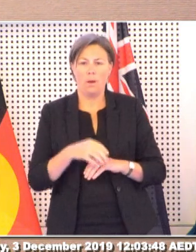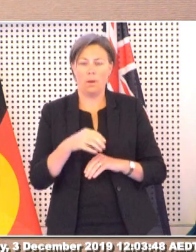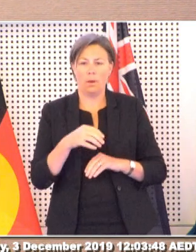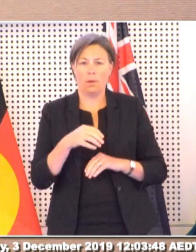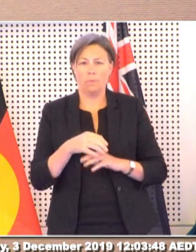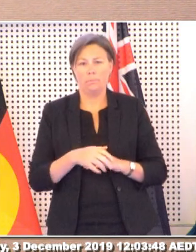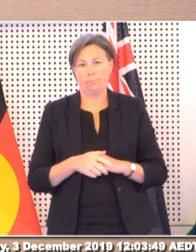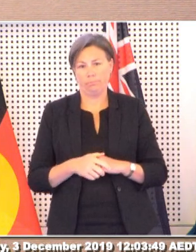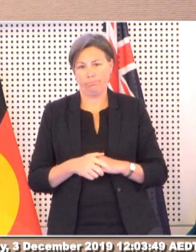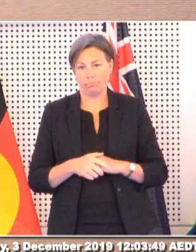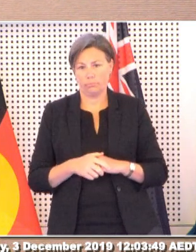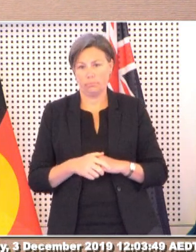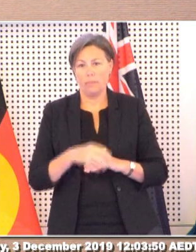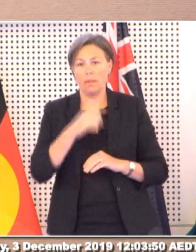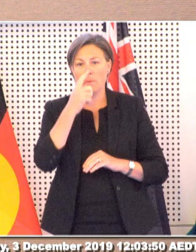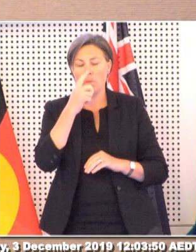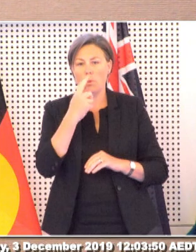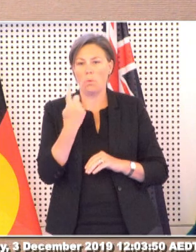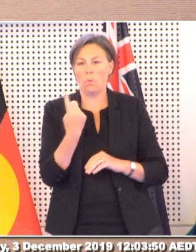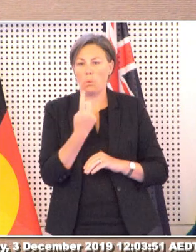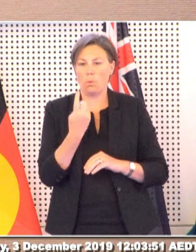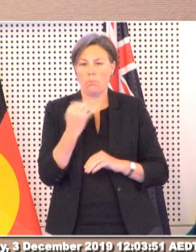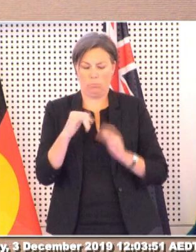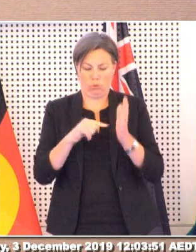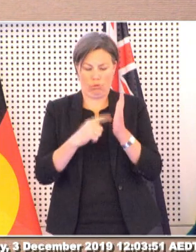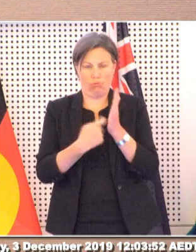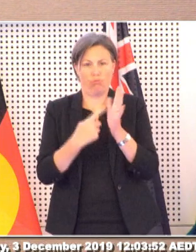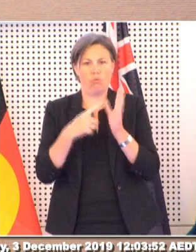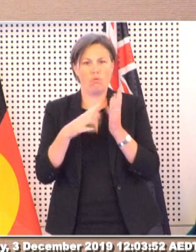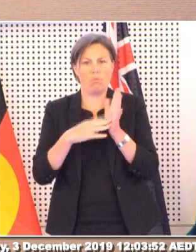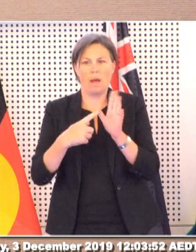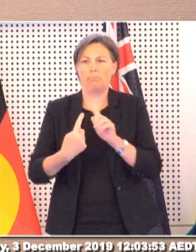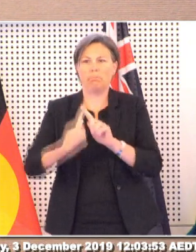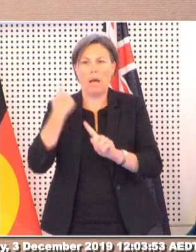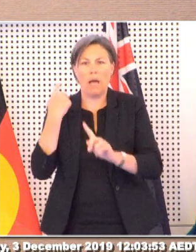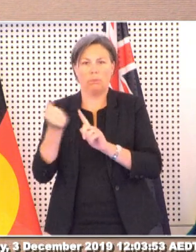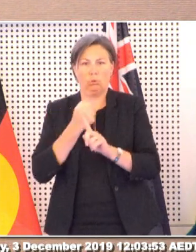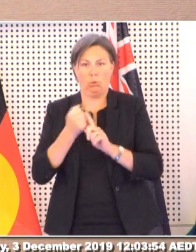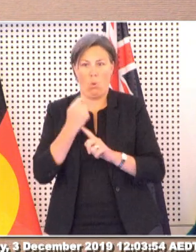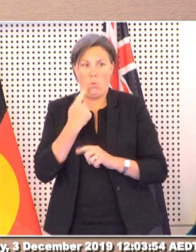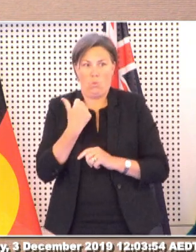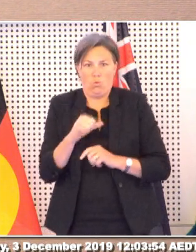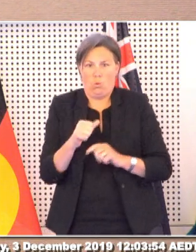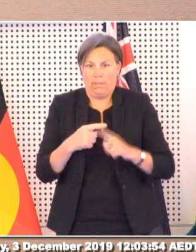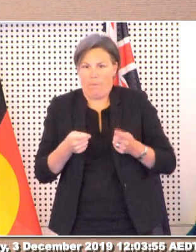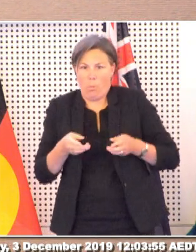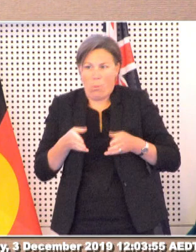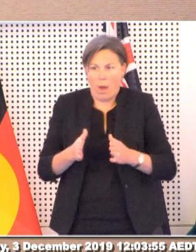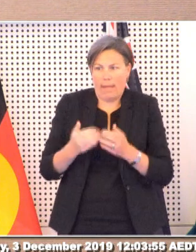more trauma backgrounds were more likely to use those kinds of strategies and people who had safer,